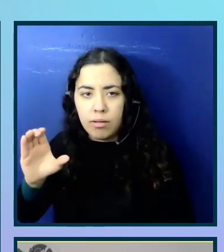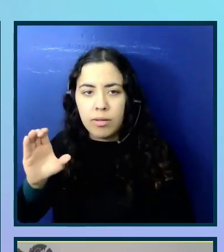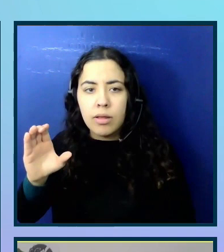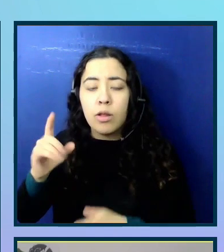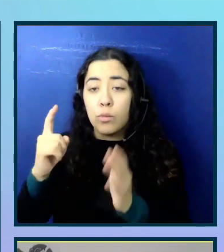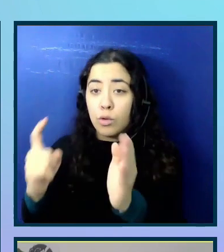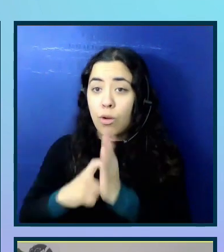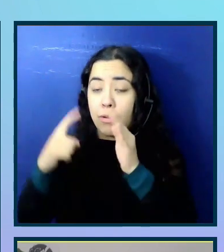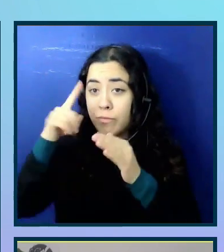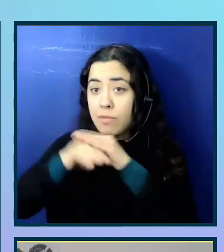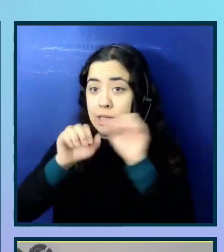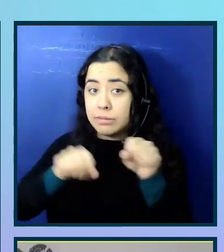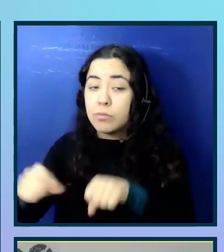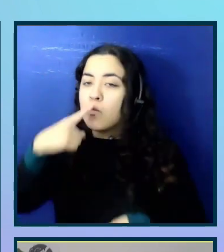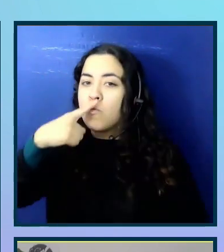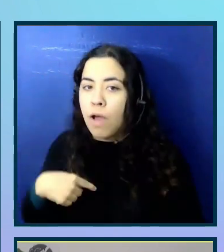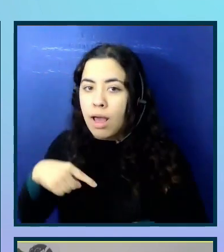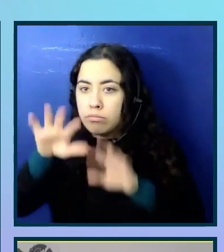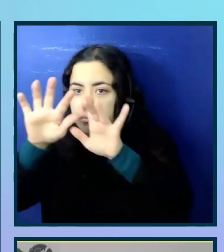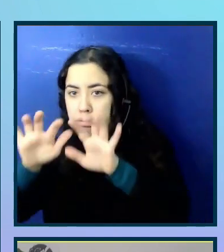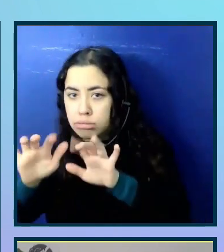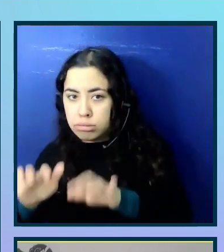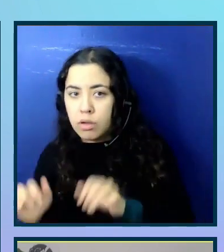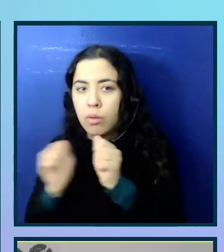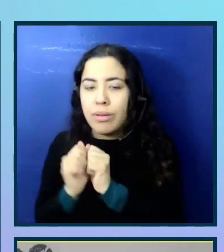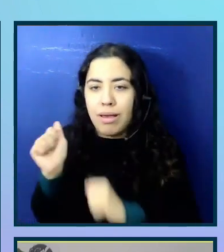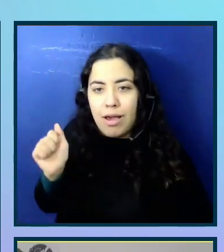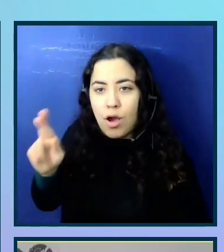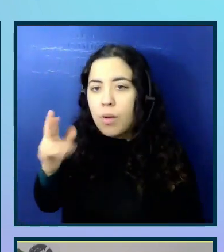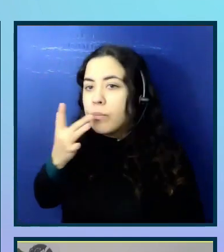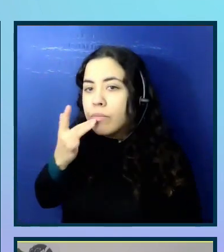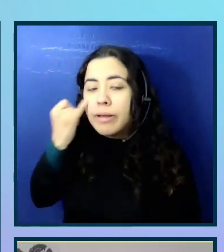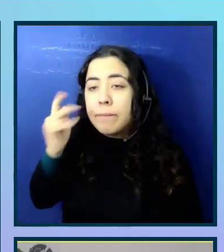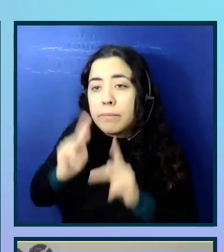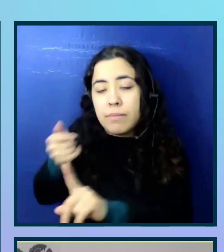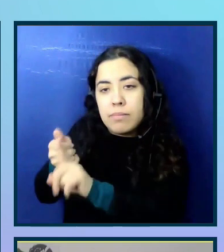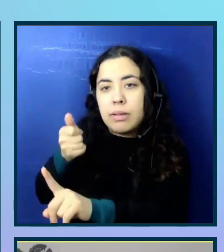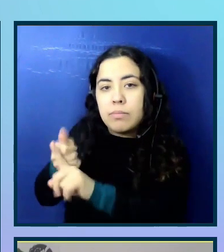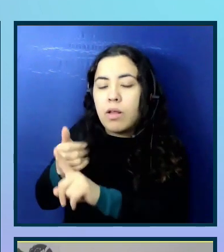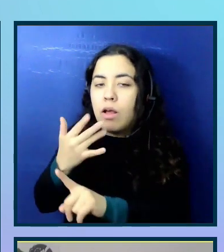with a little AR prefix for people who might be colorblind. (mouse clicking)